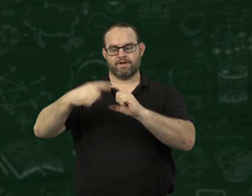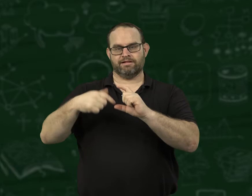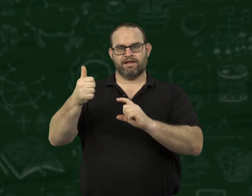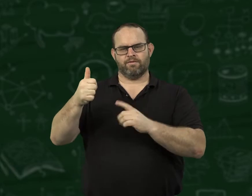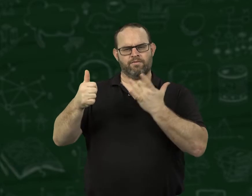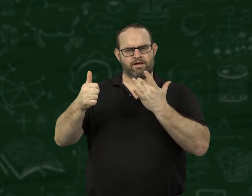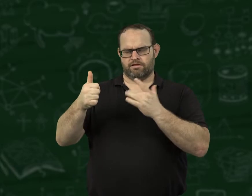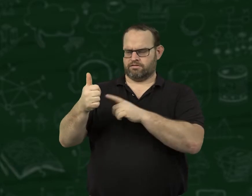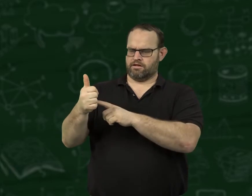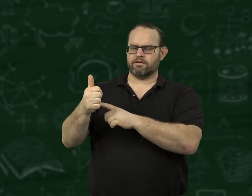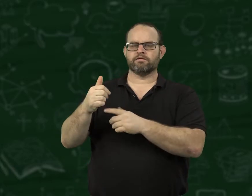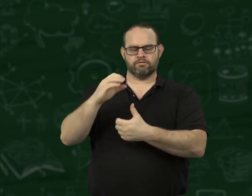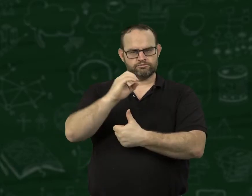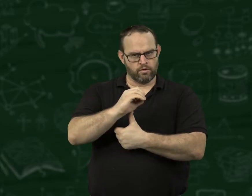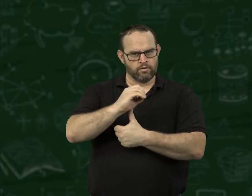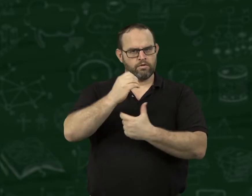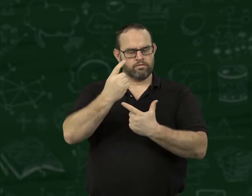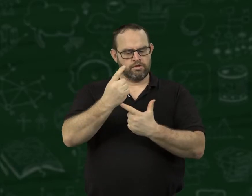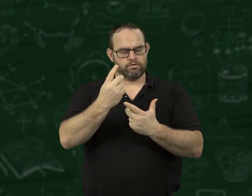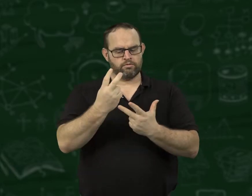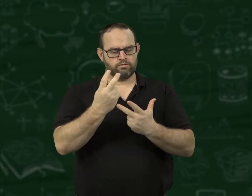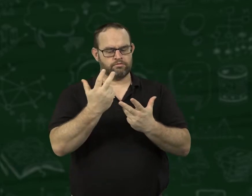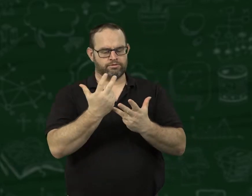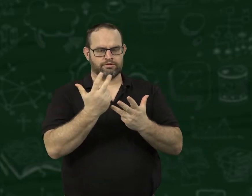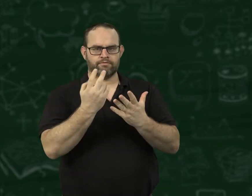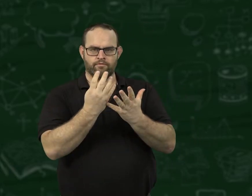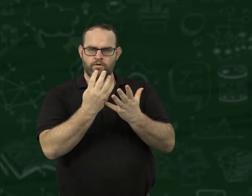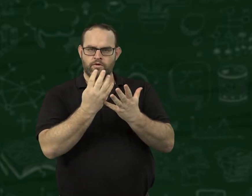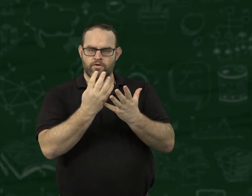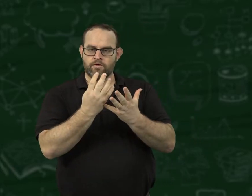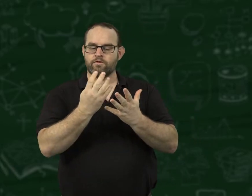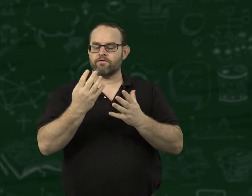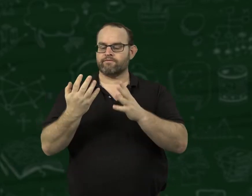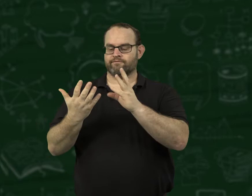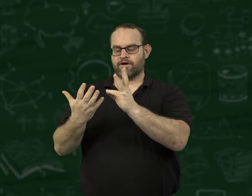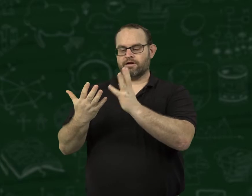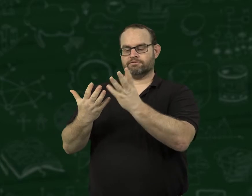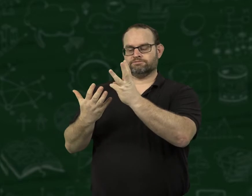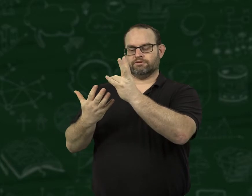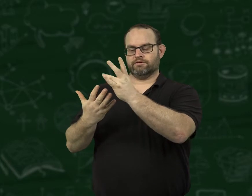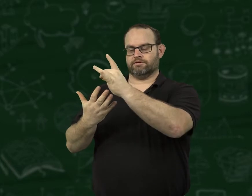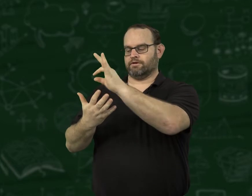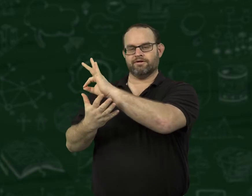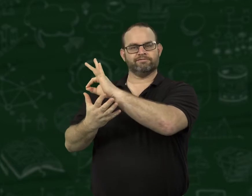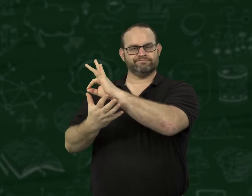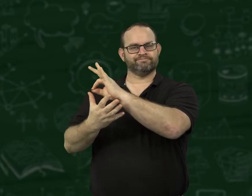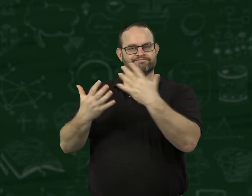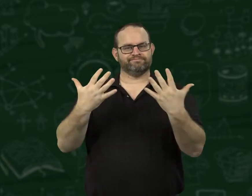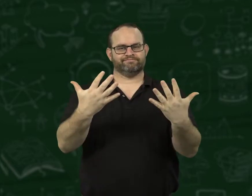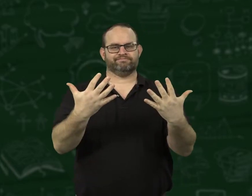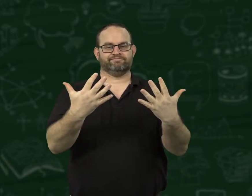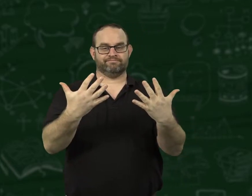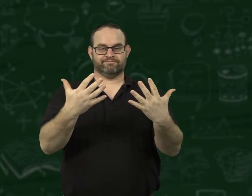It is called base-ten because it consists of ten digits, 0 through 9.